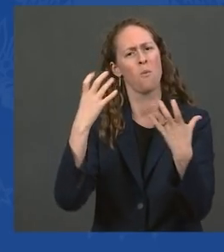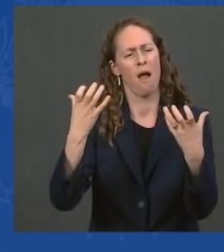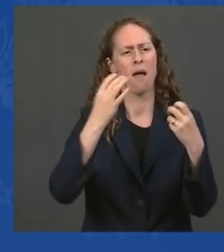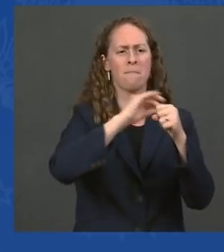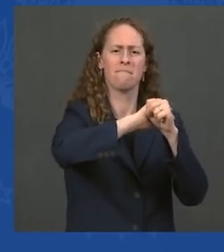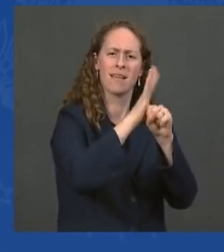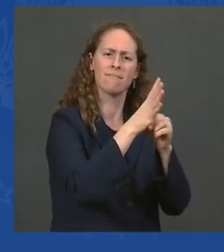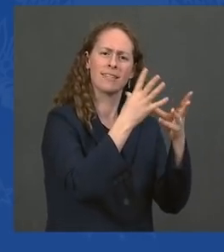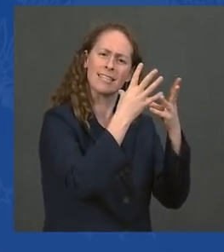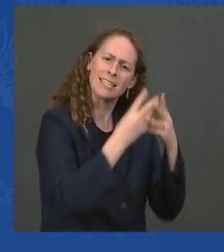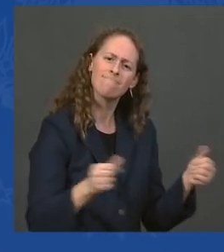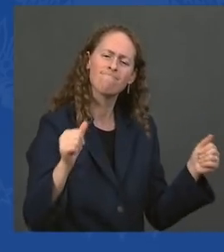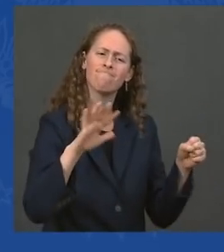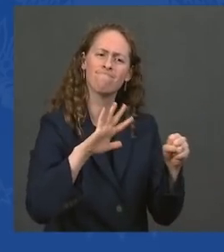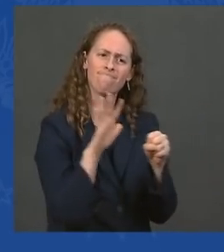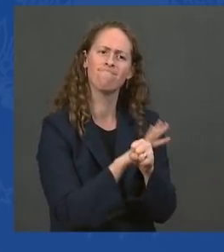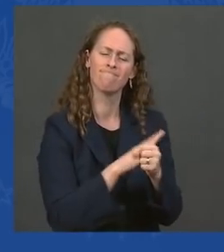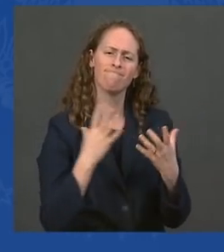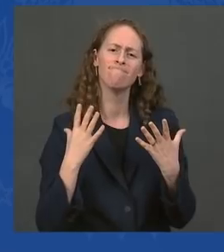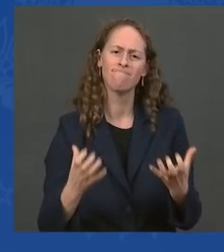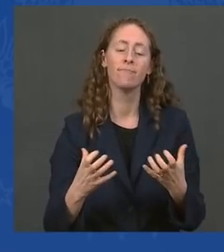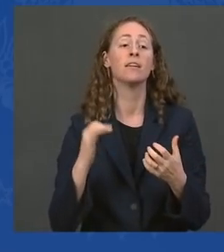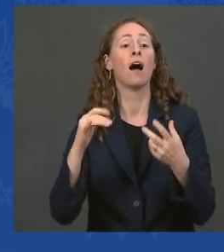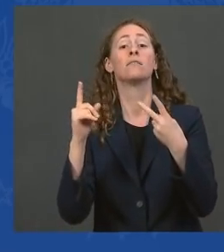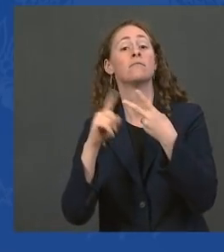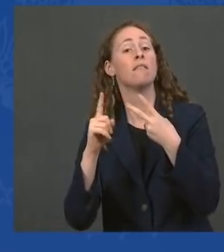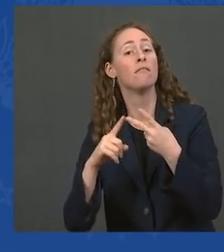Second, we're going to continue protecting the vaccinated.